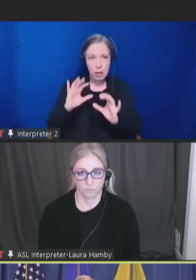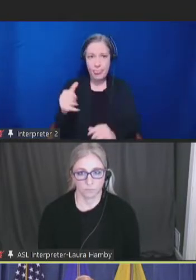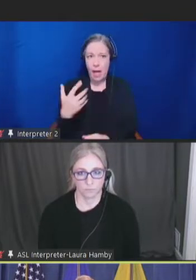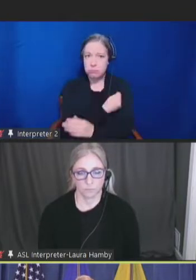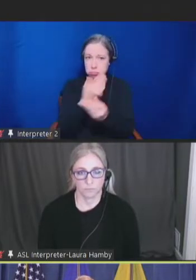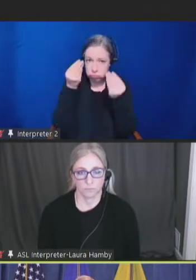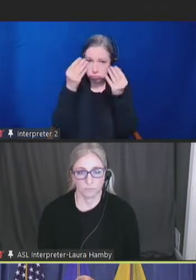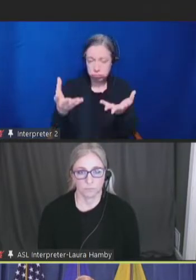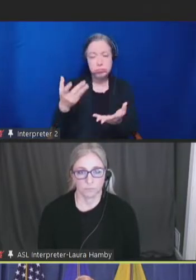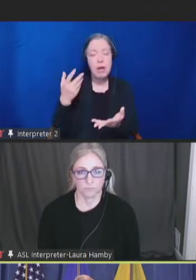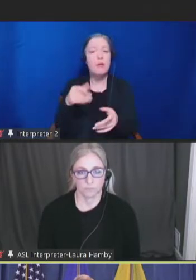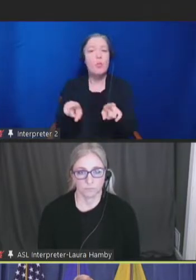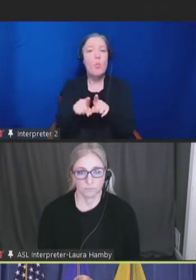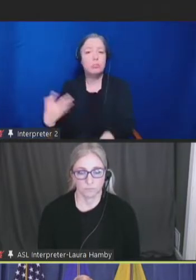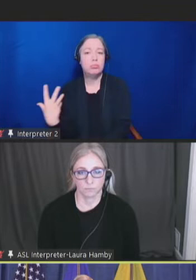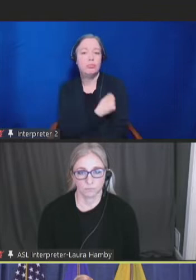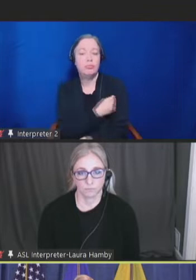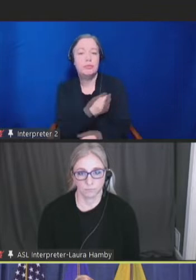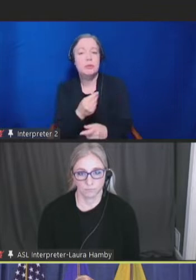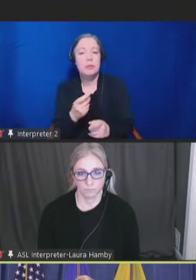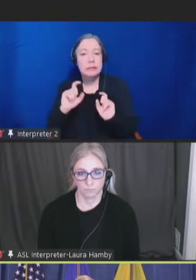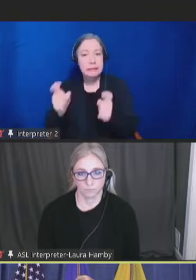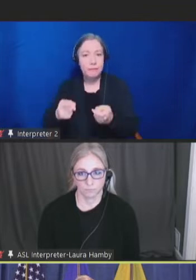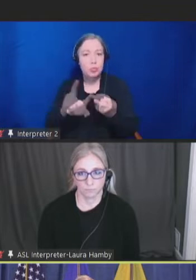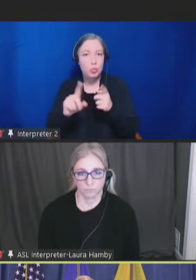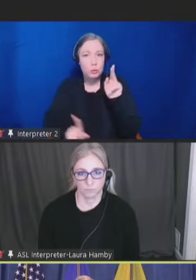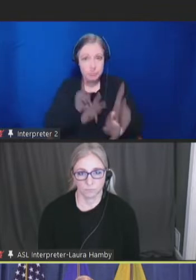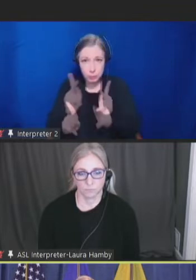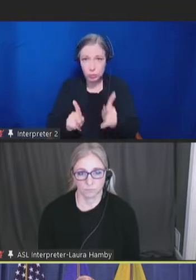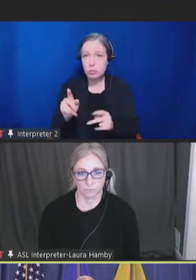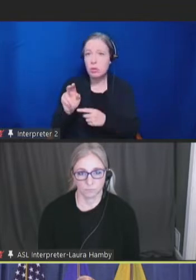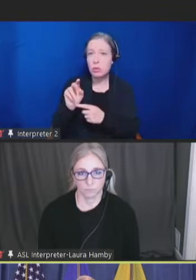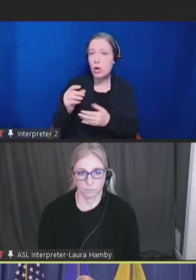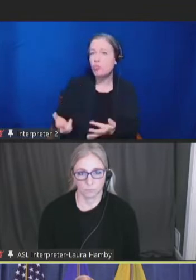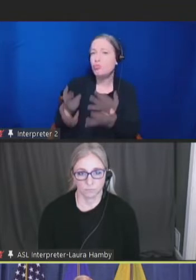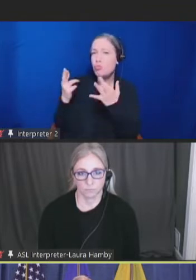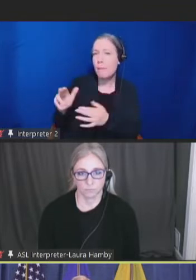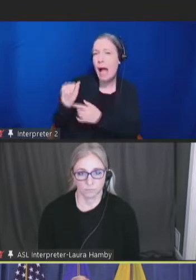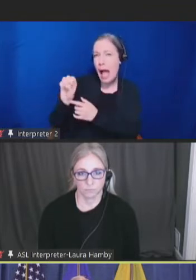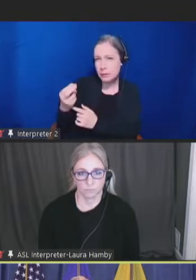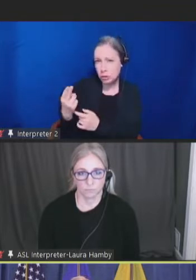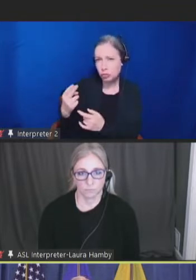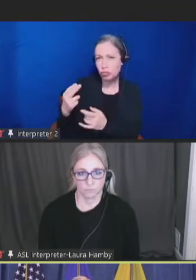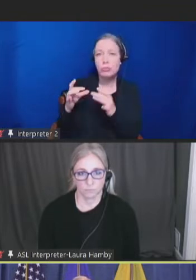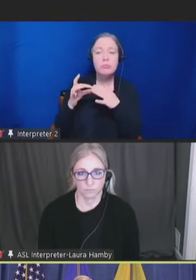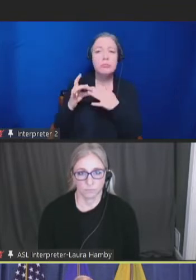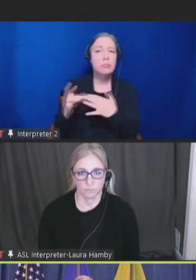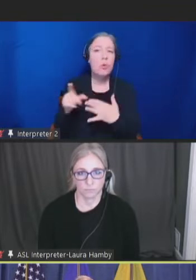with immunization providers to identify practical ways to reduce their workload in supporting